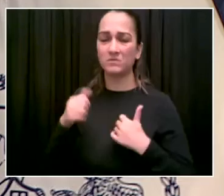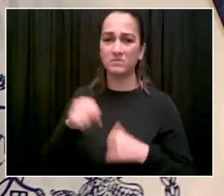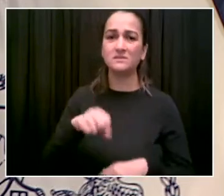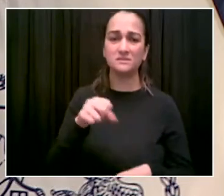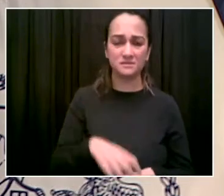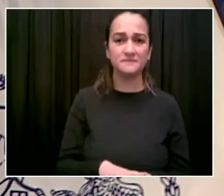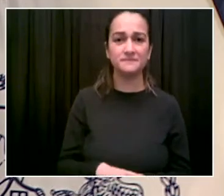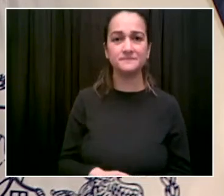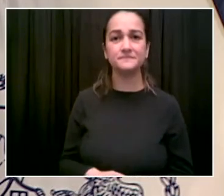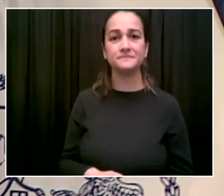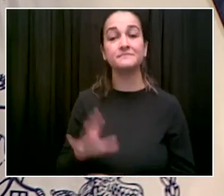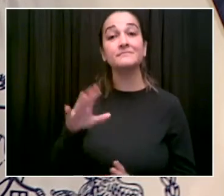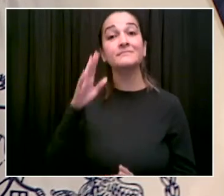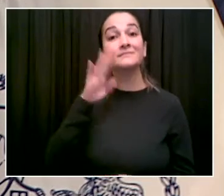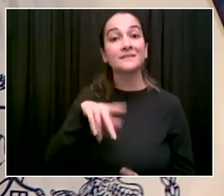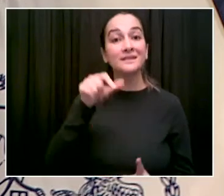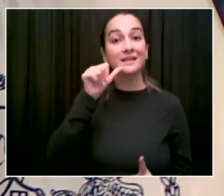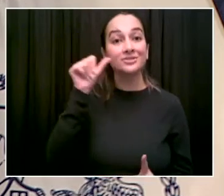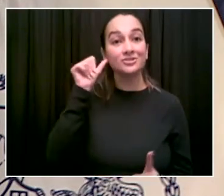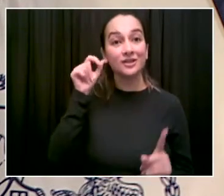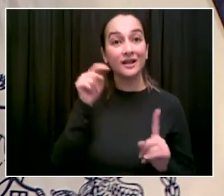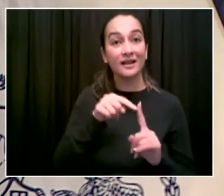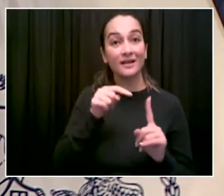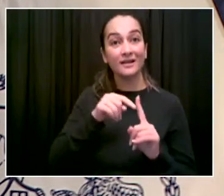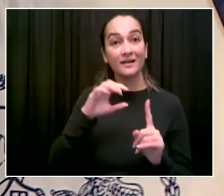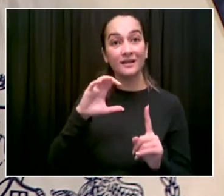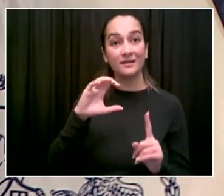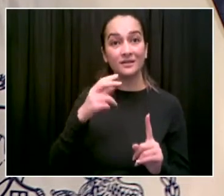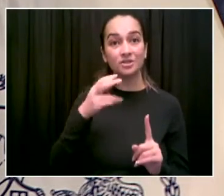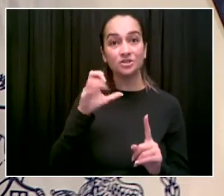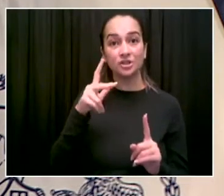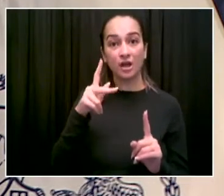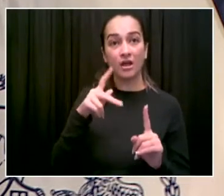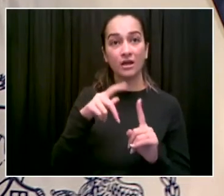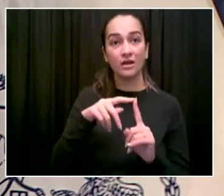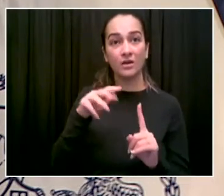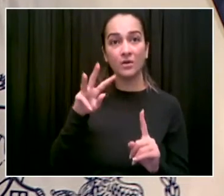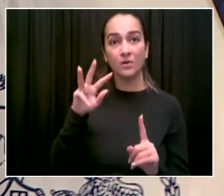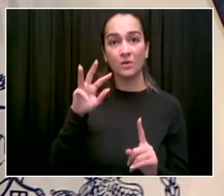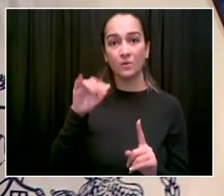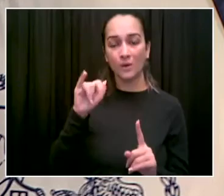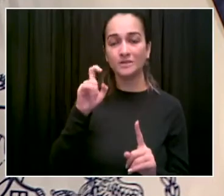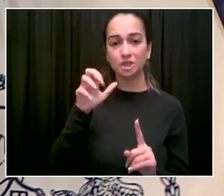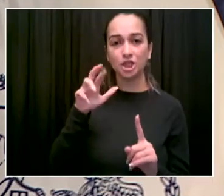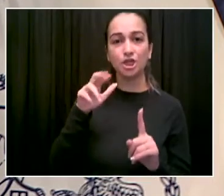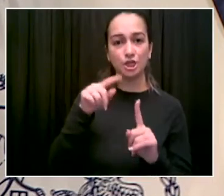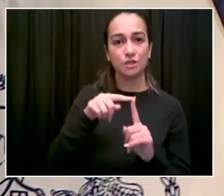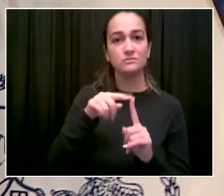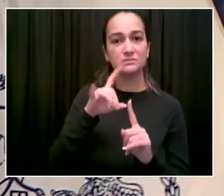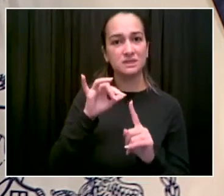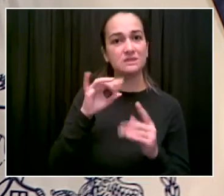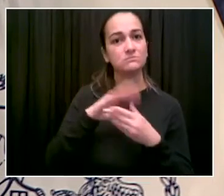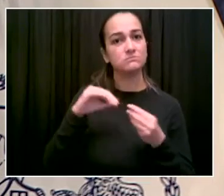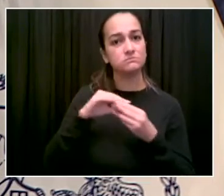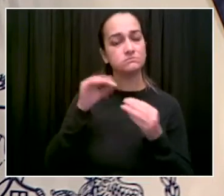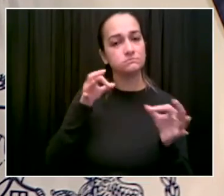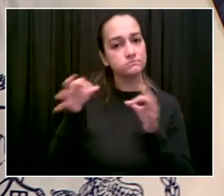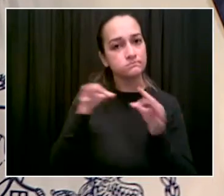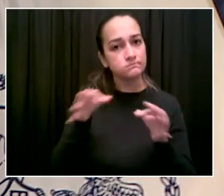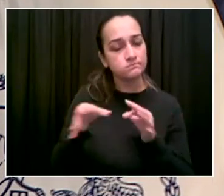IMPACT OF COV. ID CHUCK WESLER, ONE OF THE MOST RESPECTED VOICES IN AMERICAN